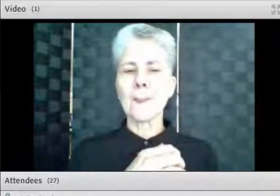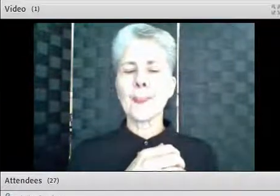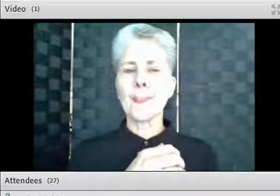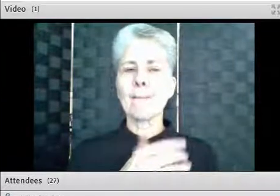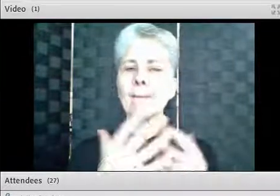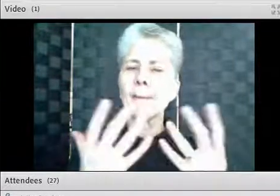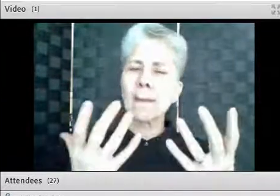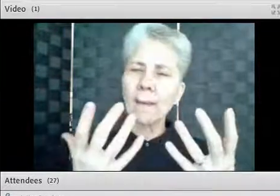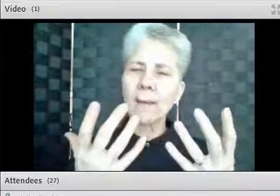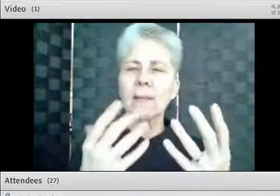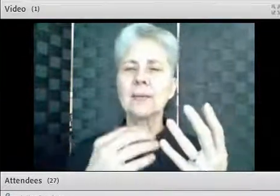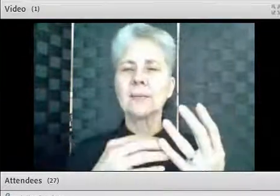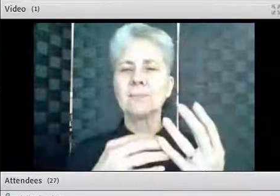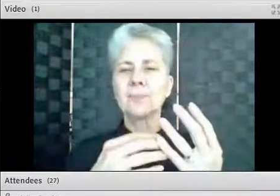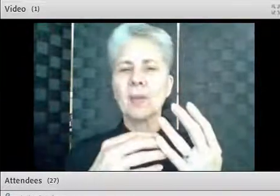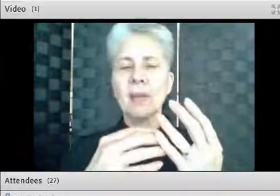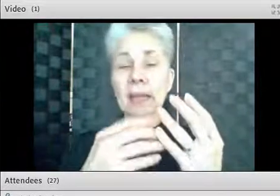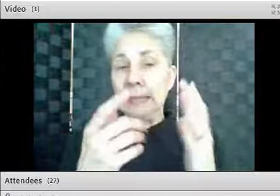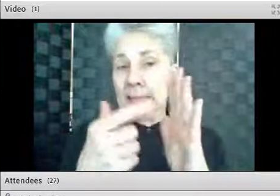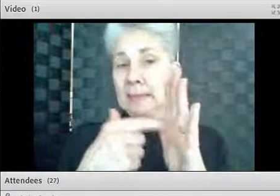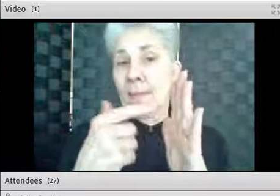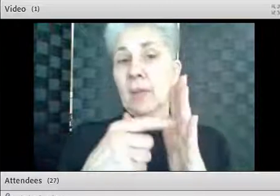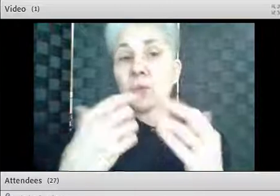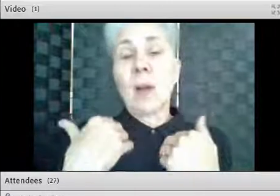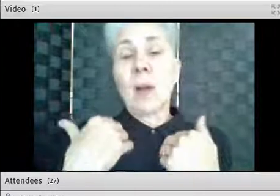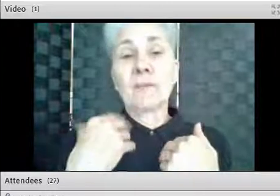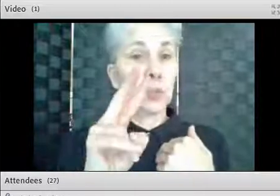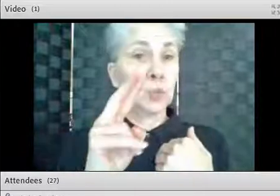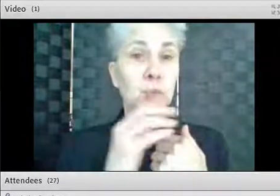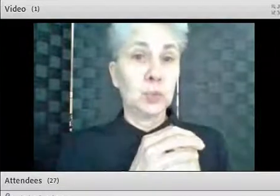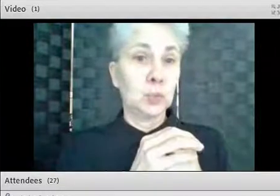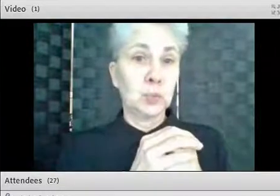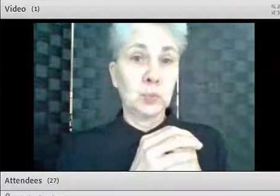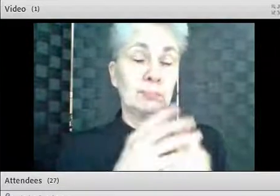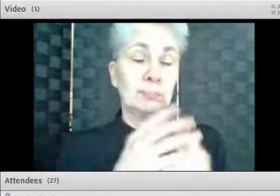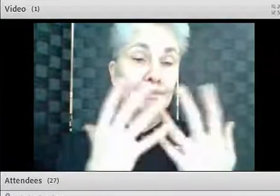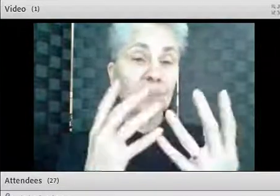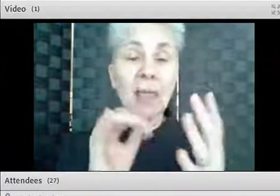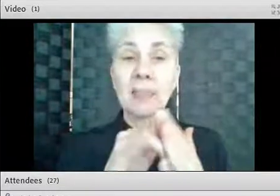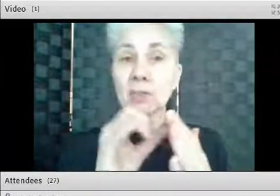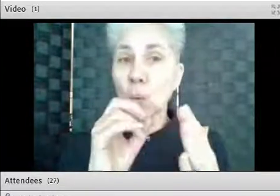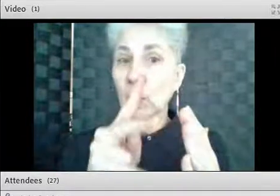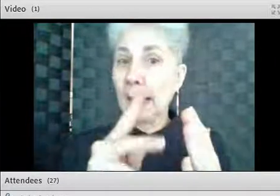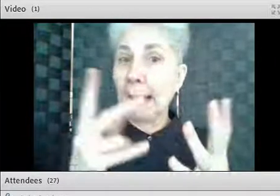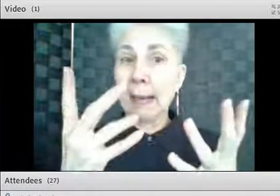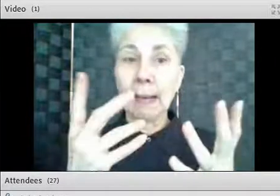and sometimes you'll have two, and that's okay. There's sometimes one, sometimes two,